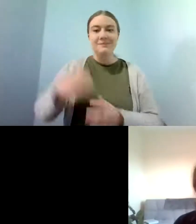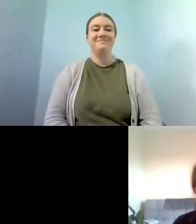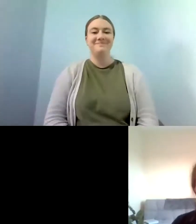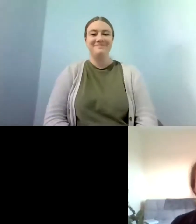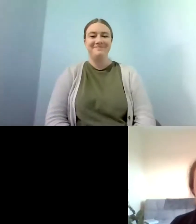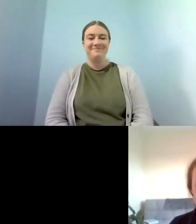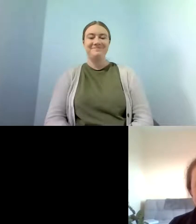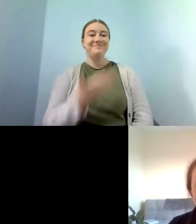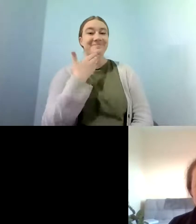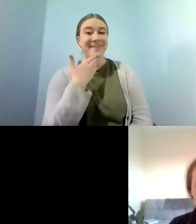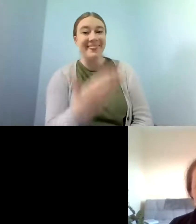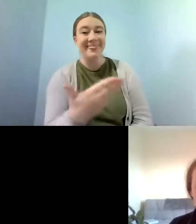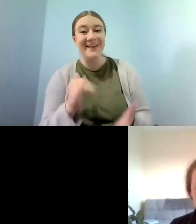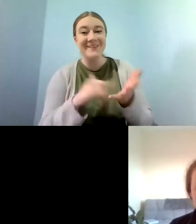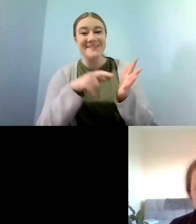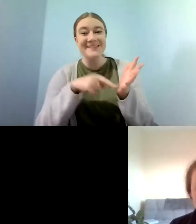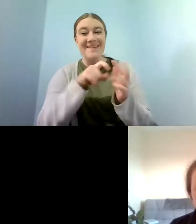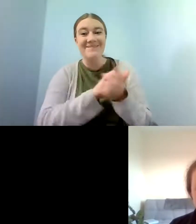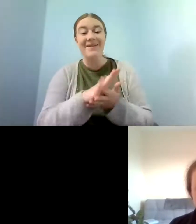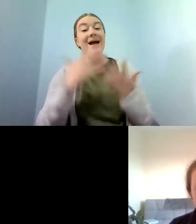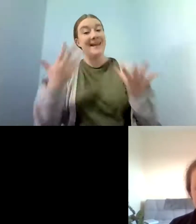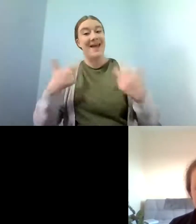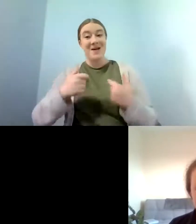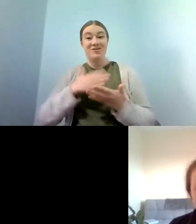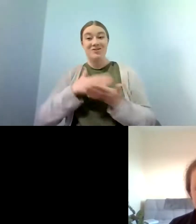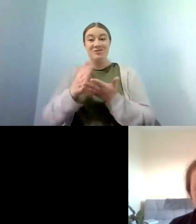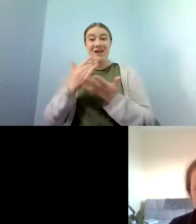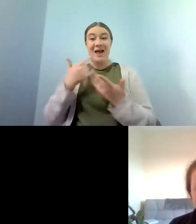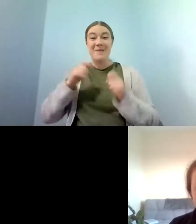thanks steph i'm just going to share my screen if you just bear with me one second